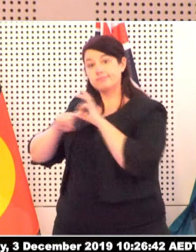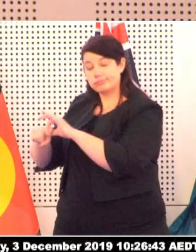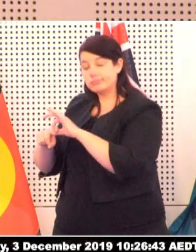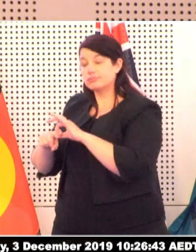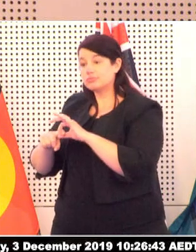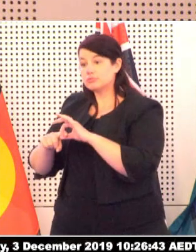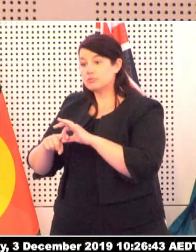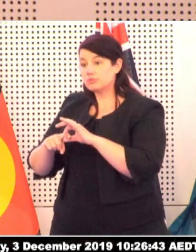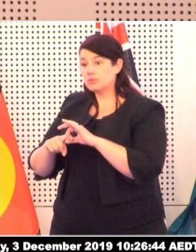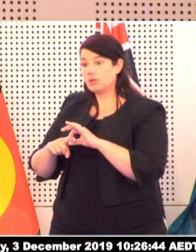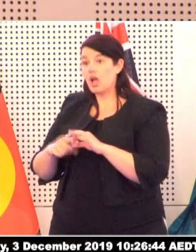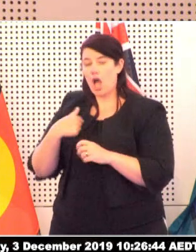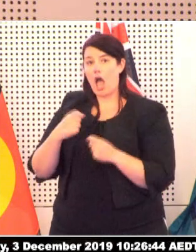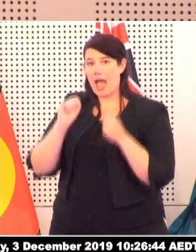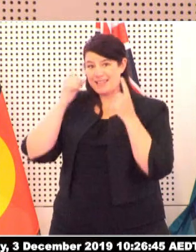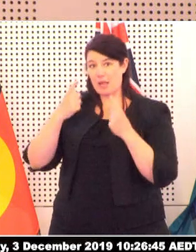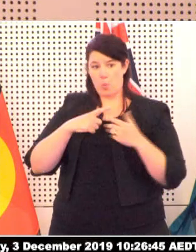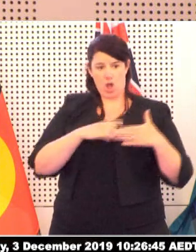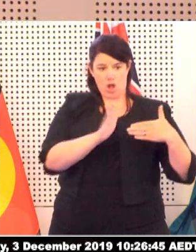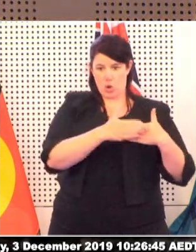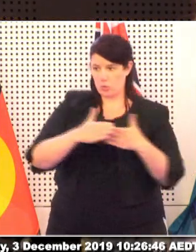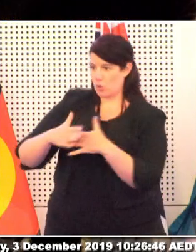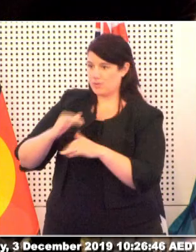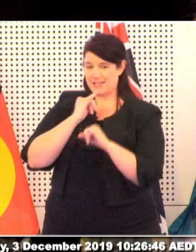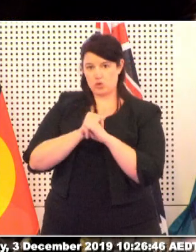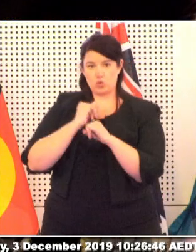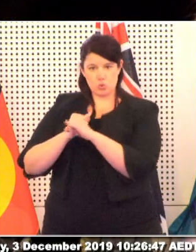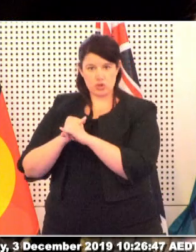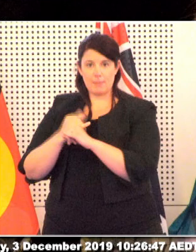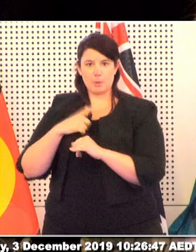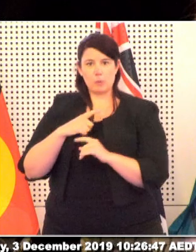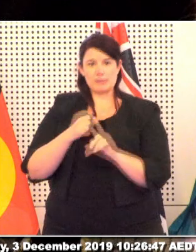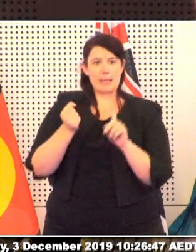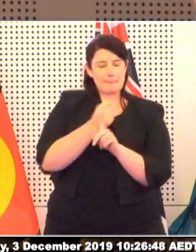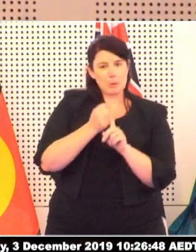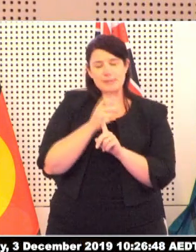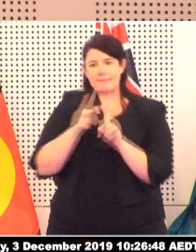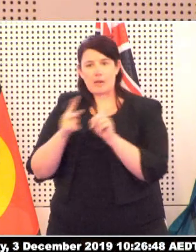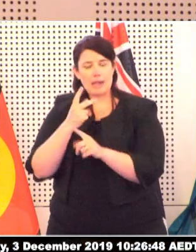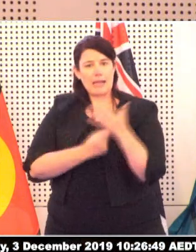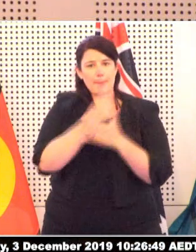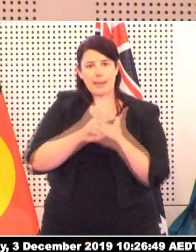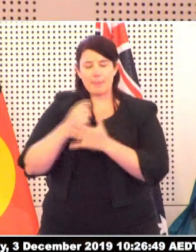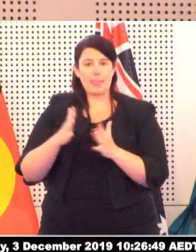there was a move away from institutions, having regard to the kinds of abuse and so forth in the large institutions.